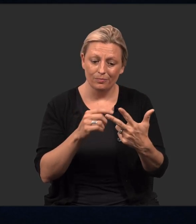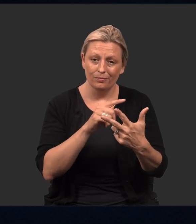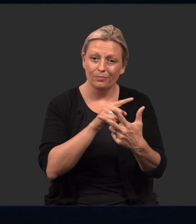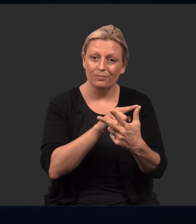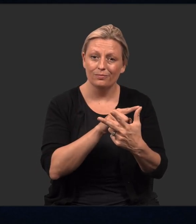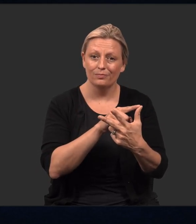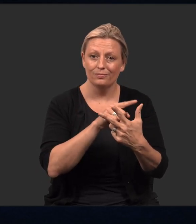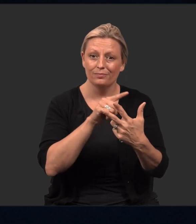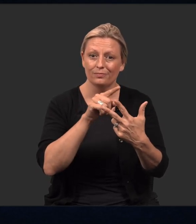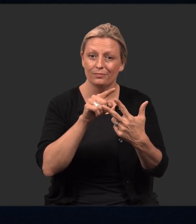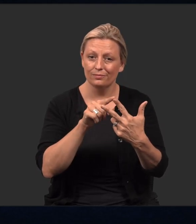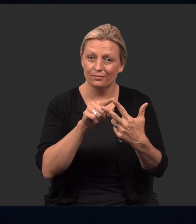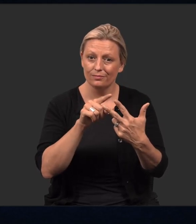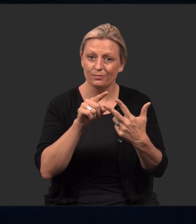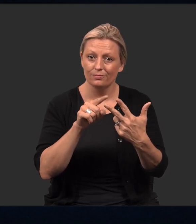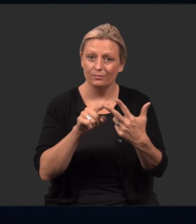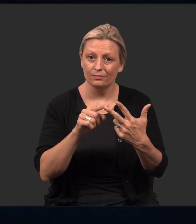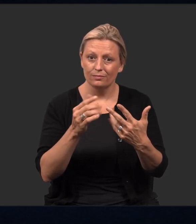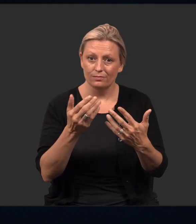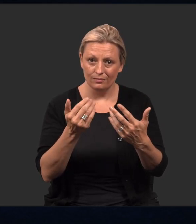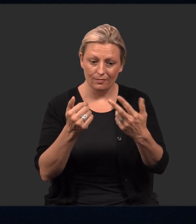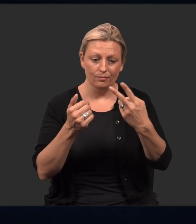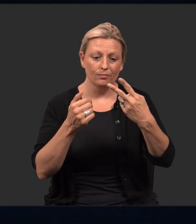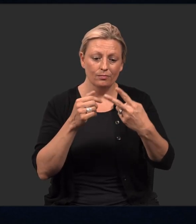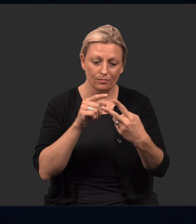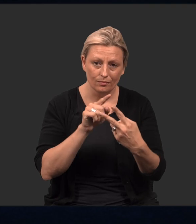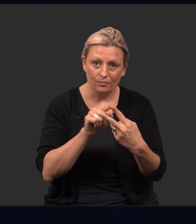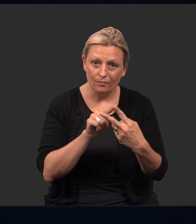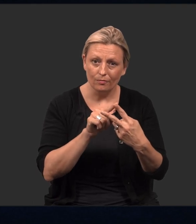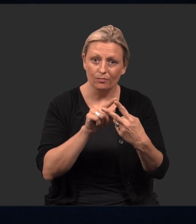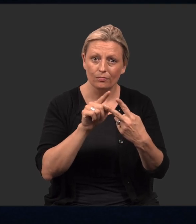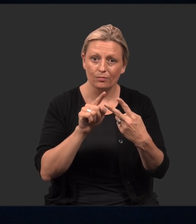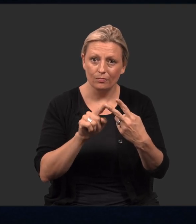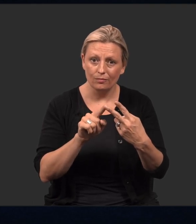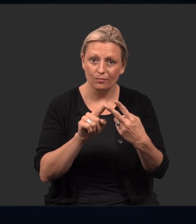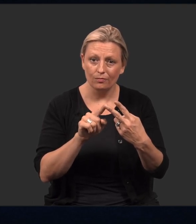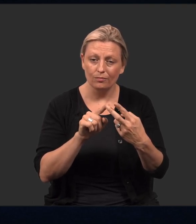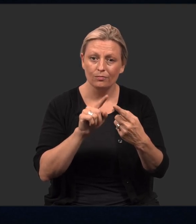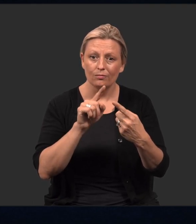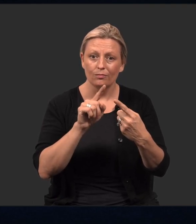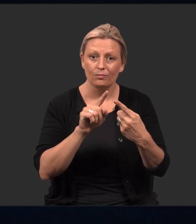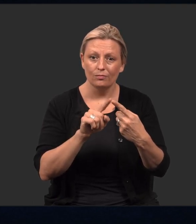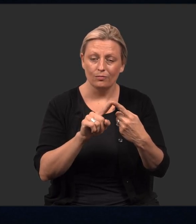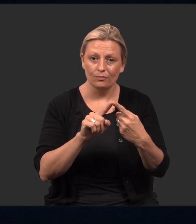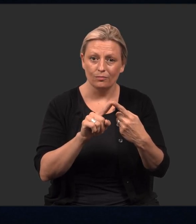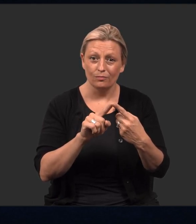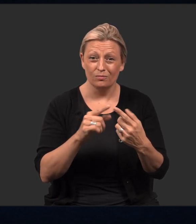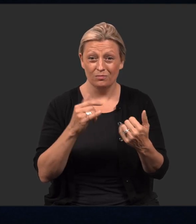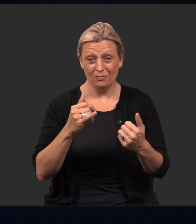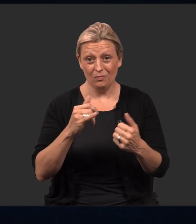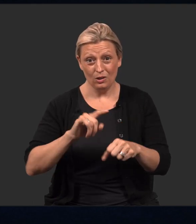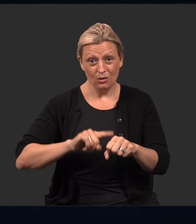And now three times... Now two times... And once.